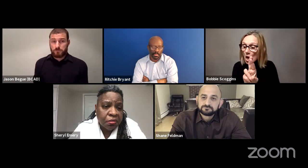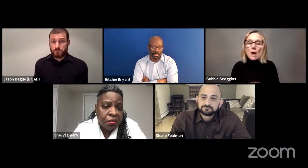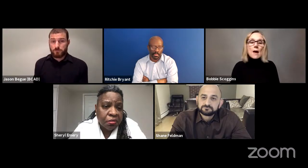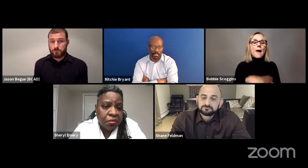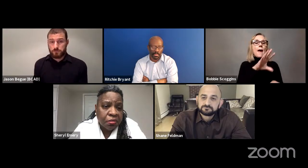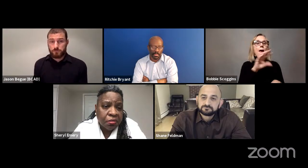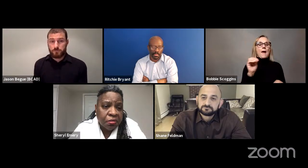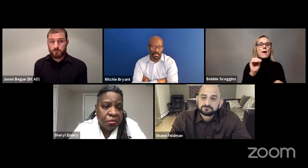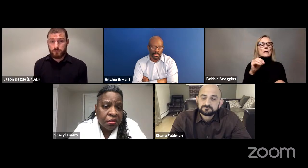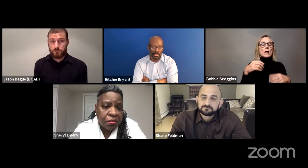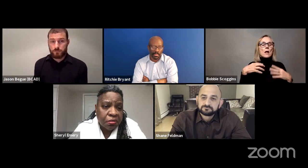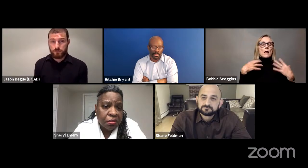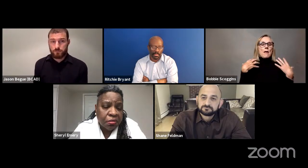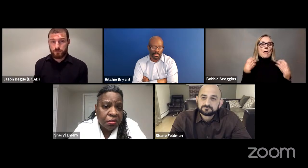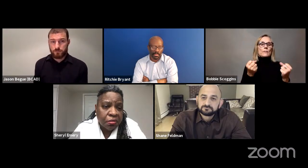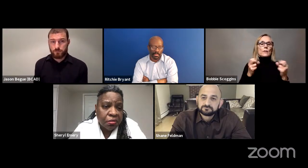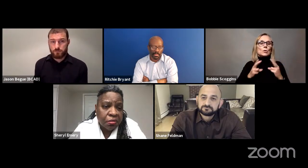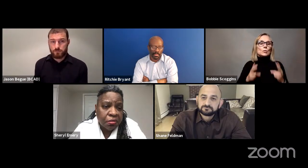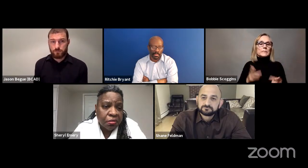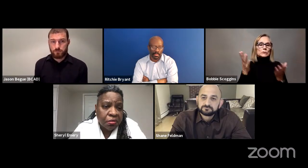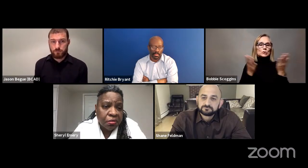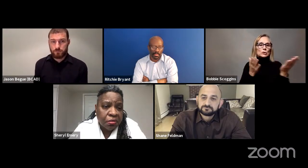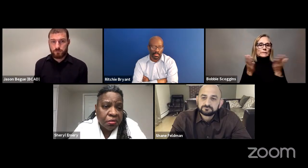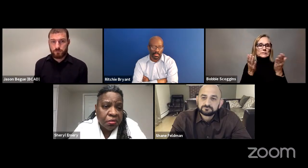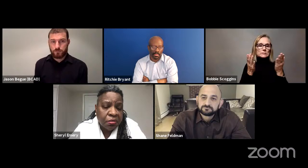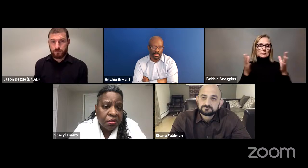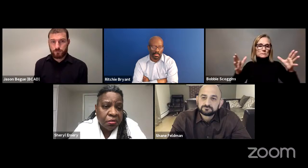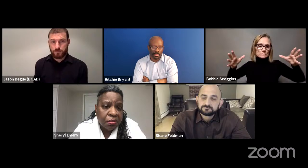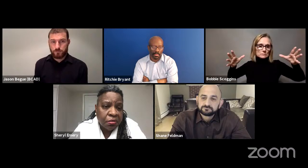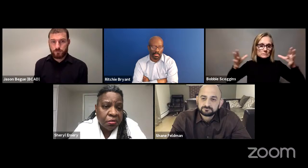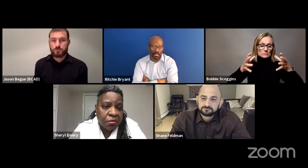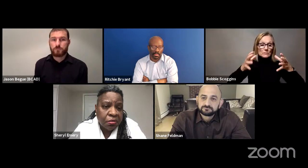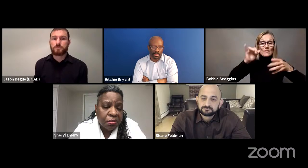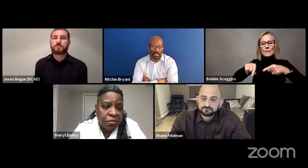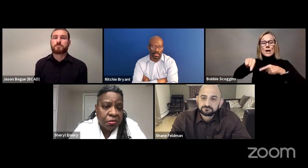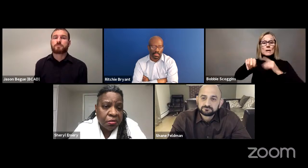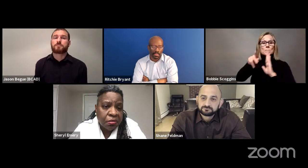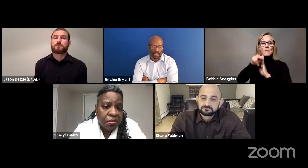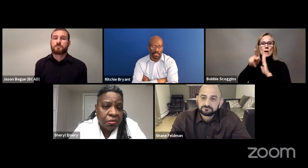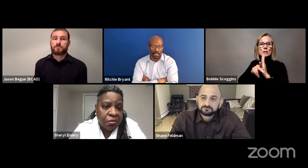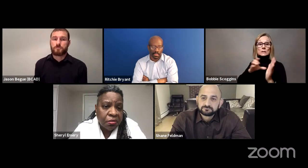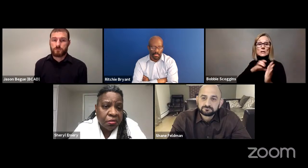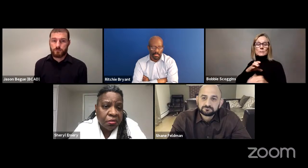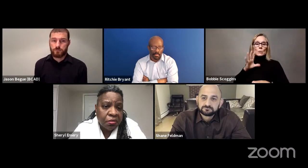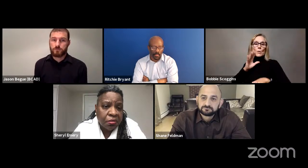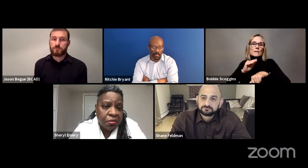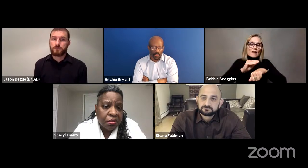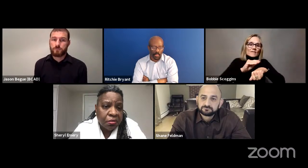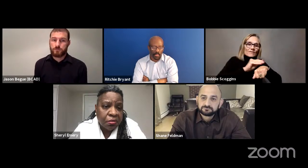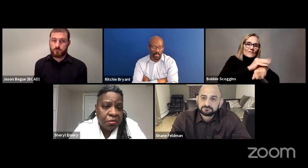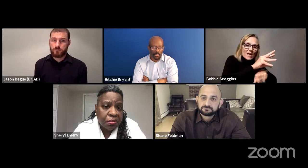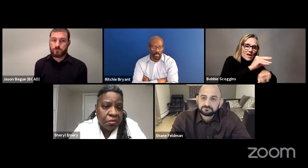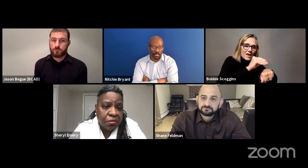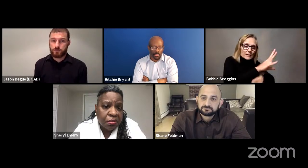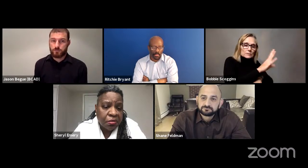Deaf, the Kentucky VR programs and Health and Human Services. Everybody came together,